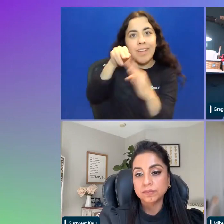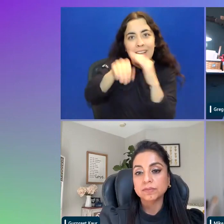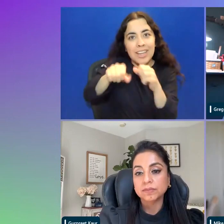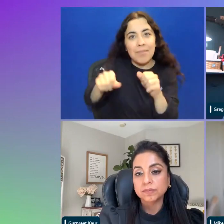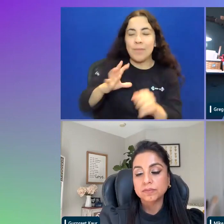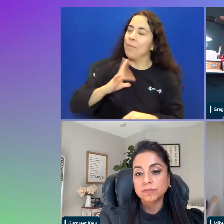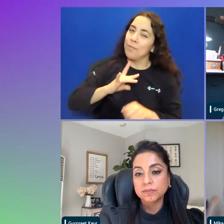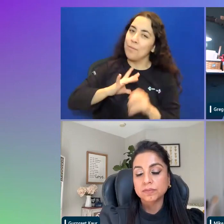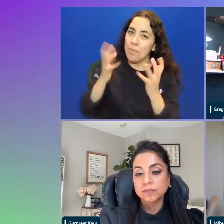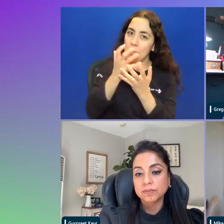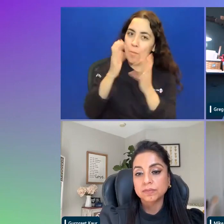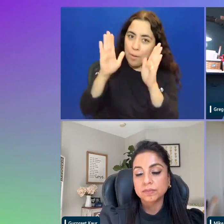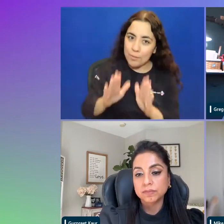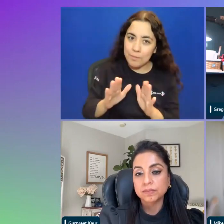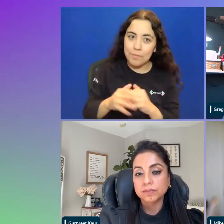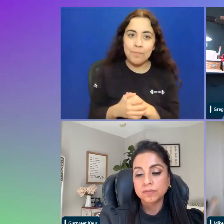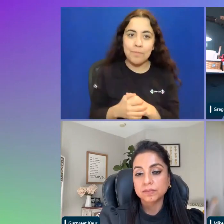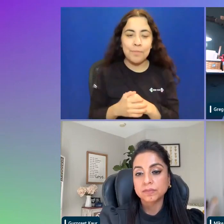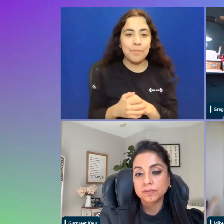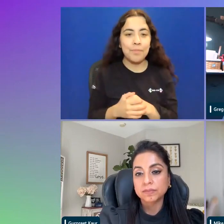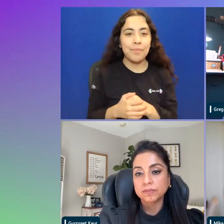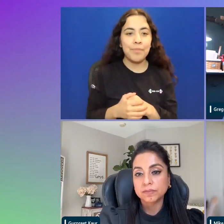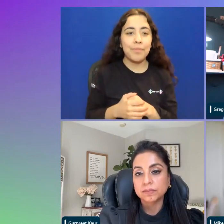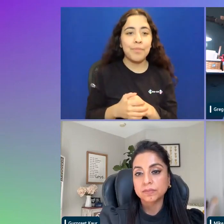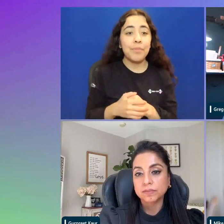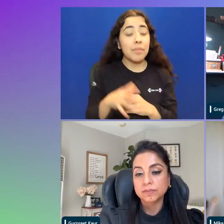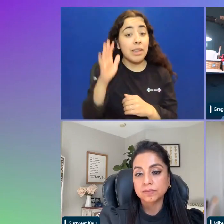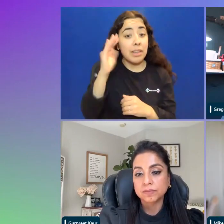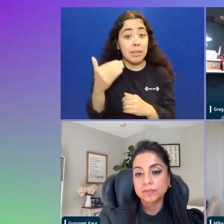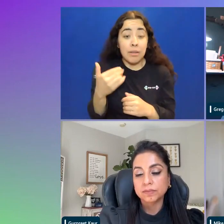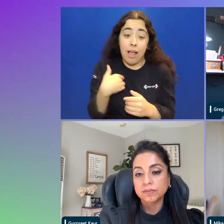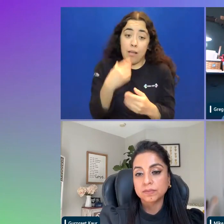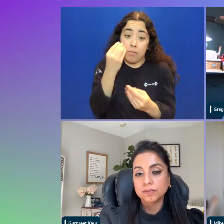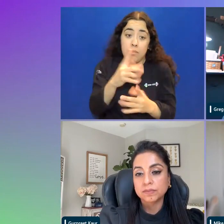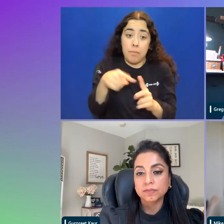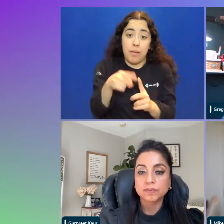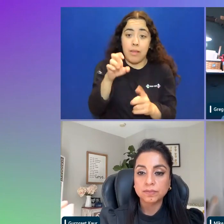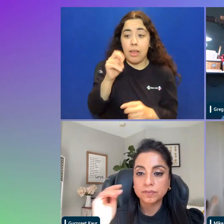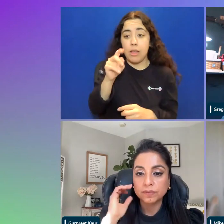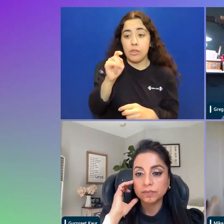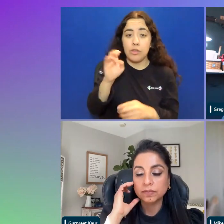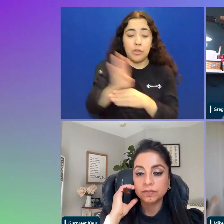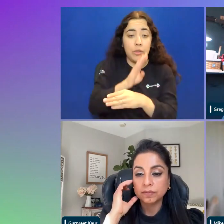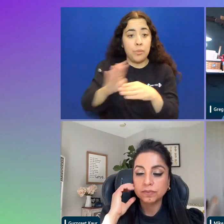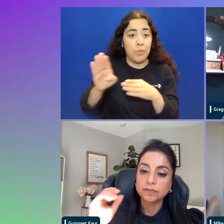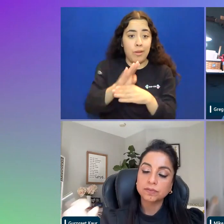So that's awesome. Um, and it turns out and again, I can kind of only speak to the enterprise level kind of company in this